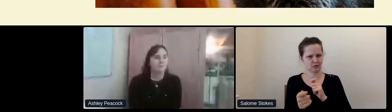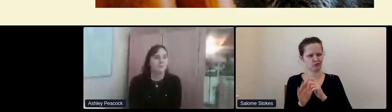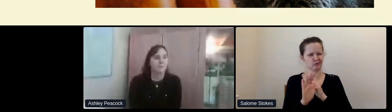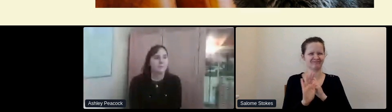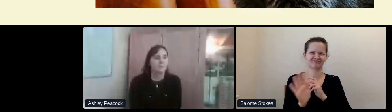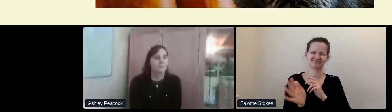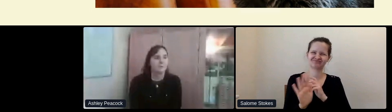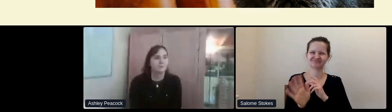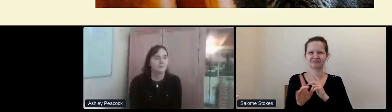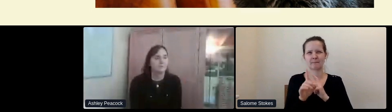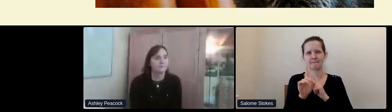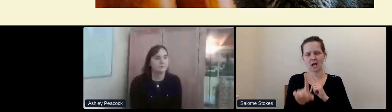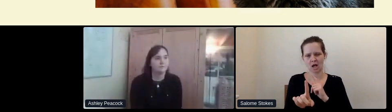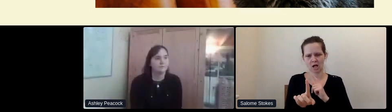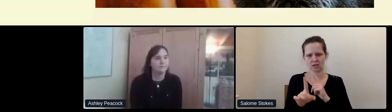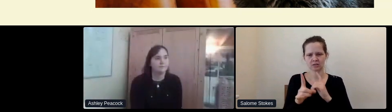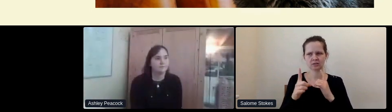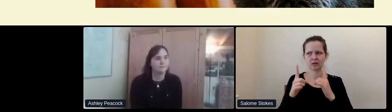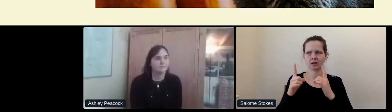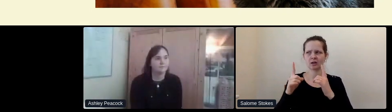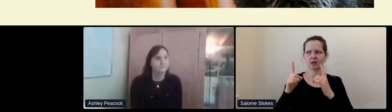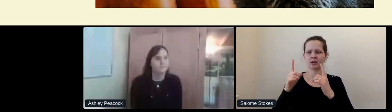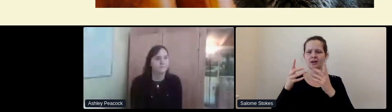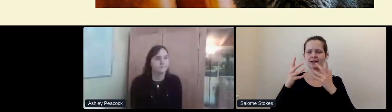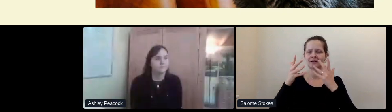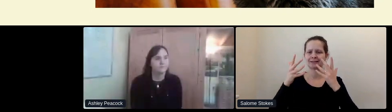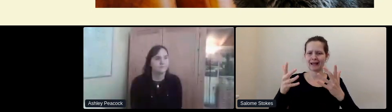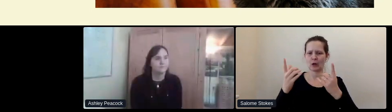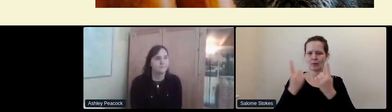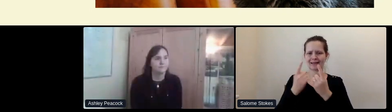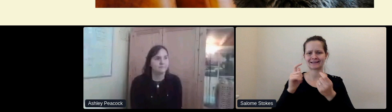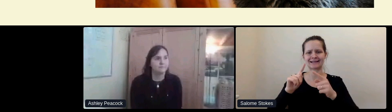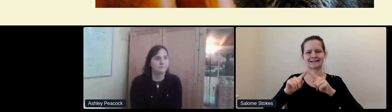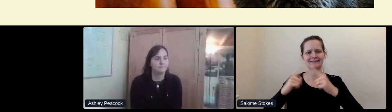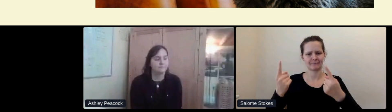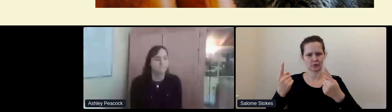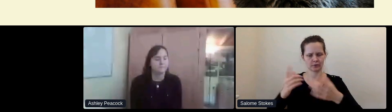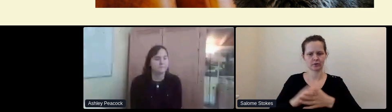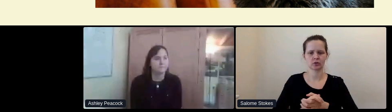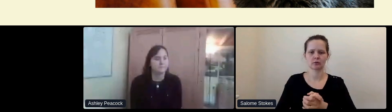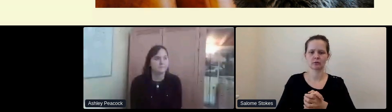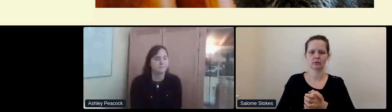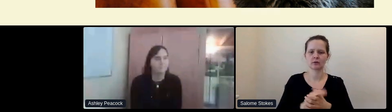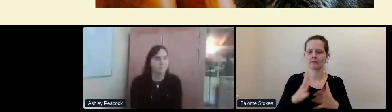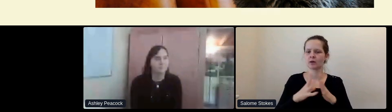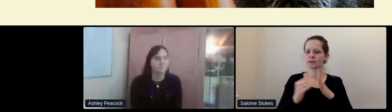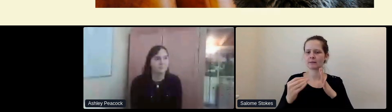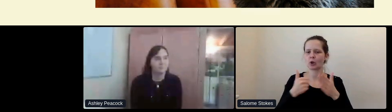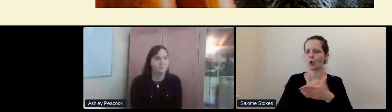have affected my ability to cope with them. So I always struggled with crowds and loud noises but